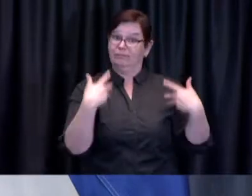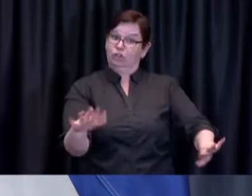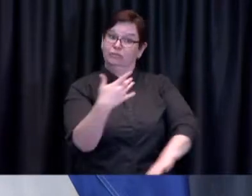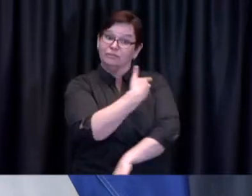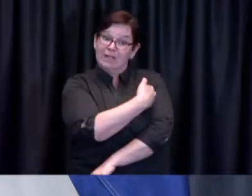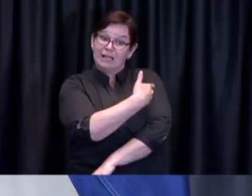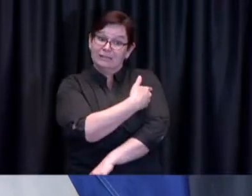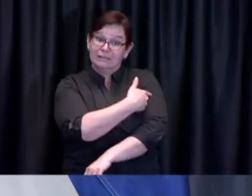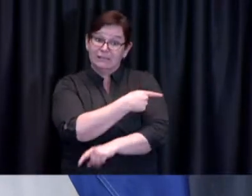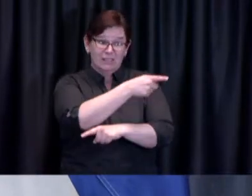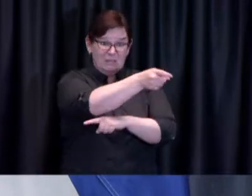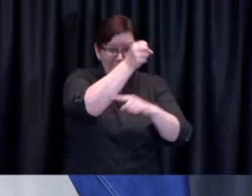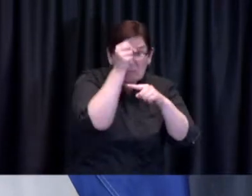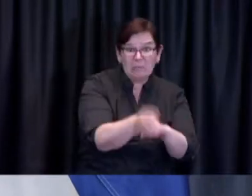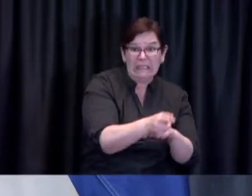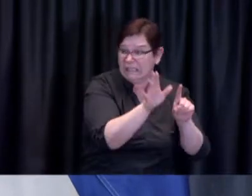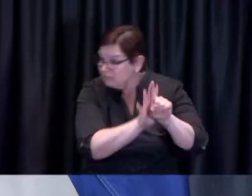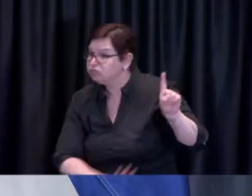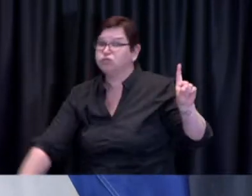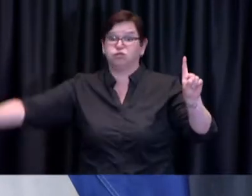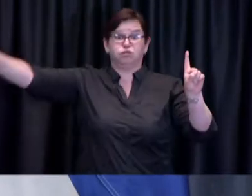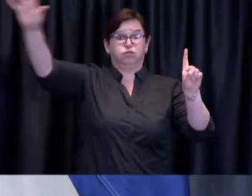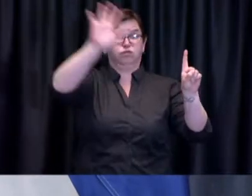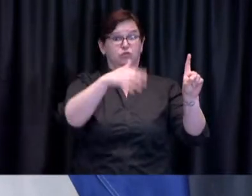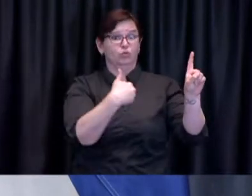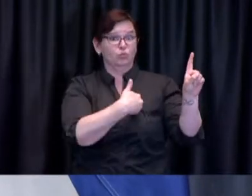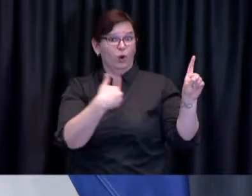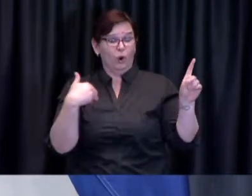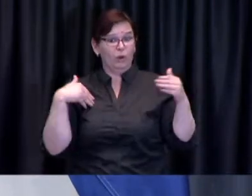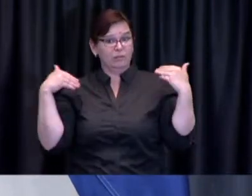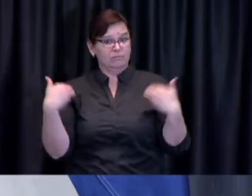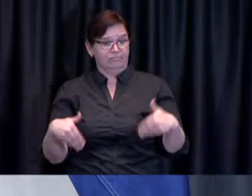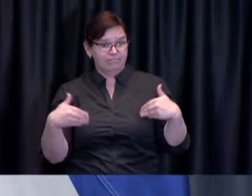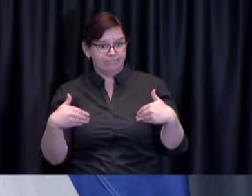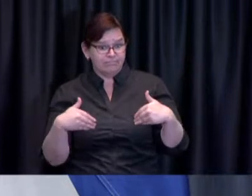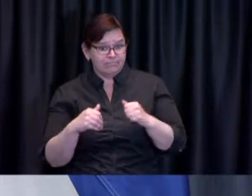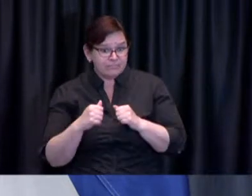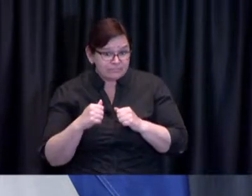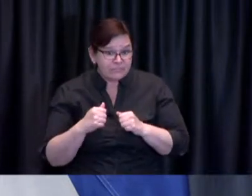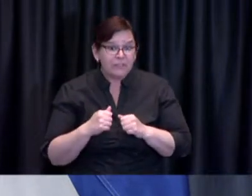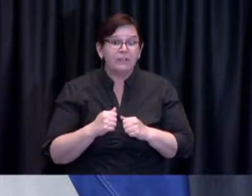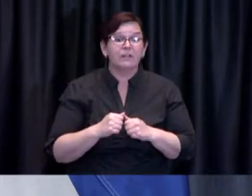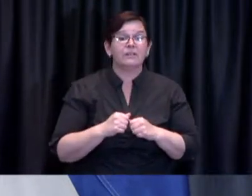in this postal code and the highest for this age group across all 22 of the priority hotspots